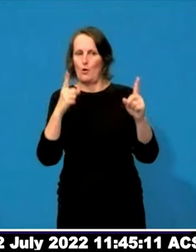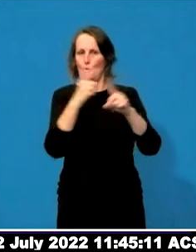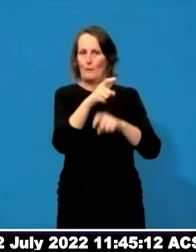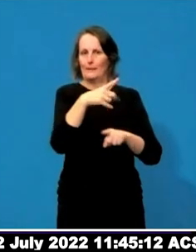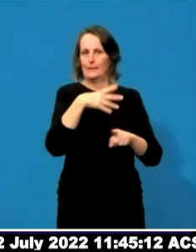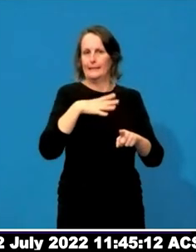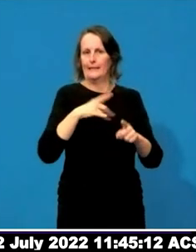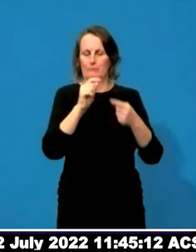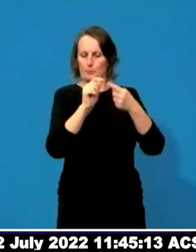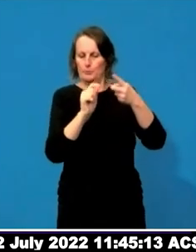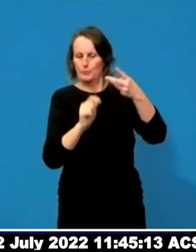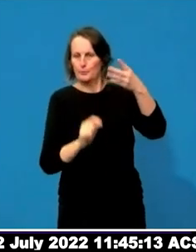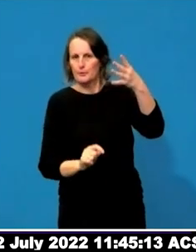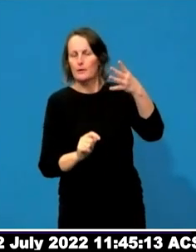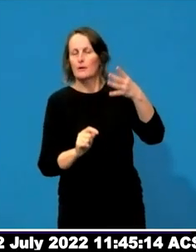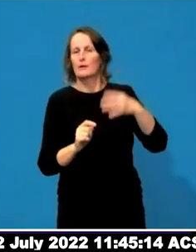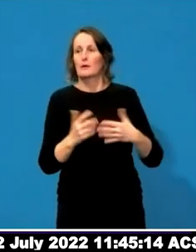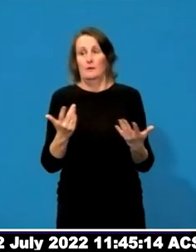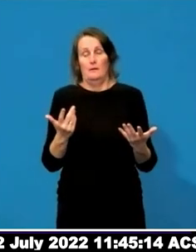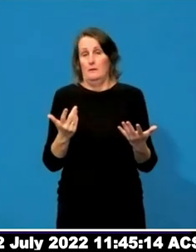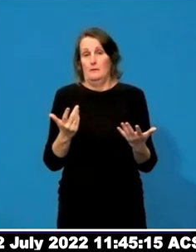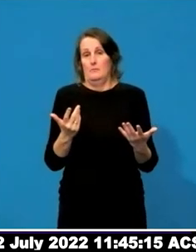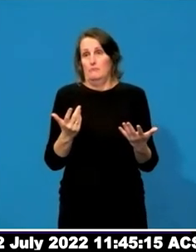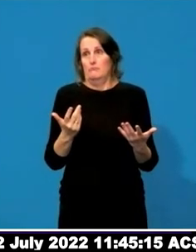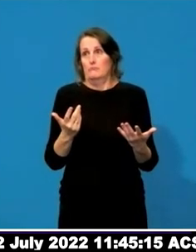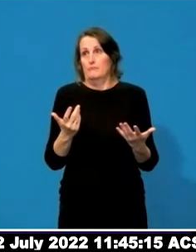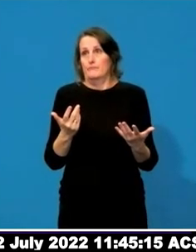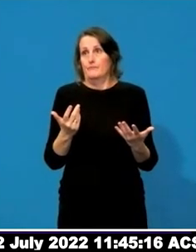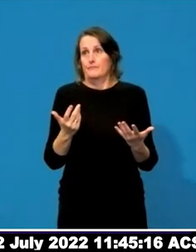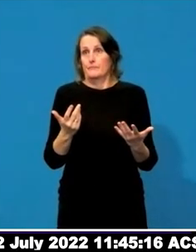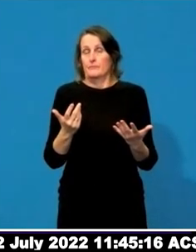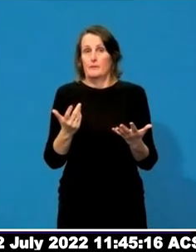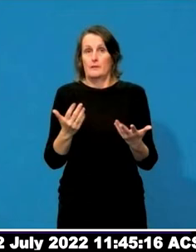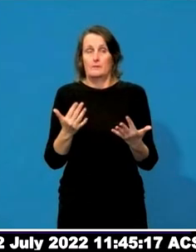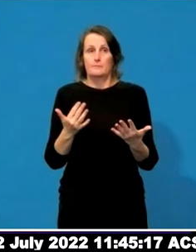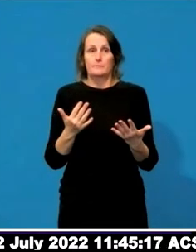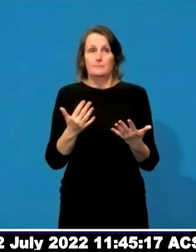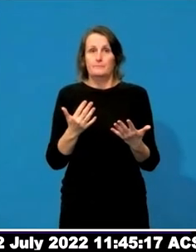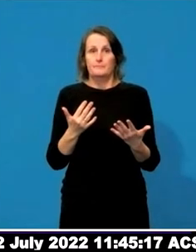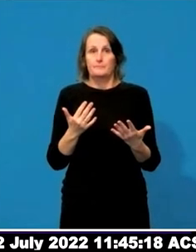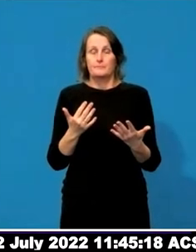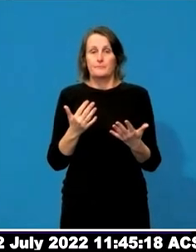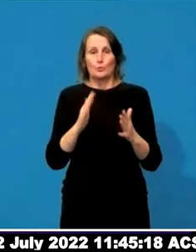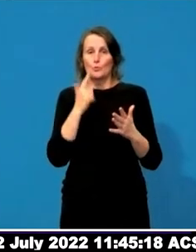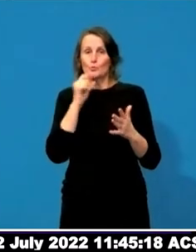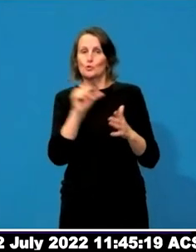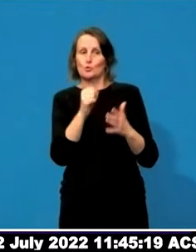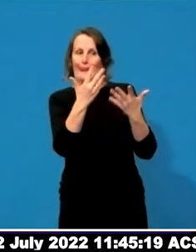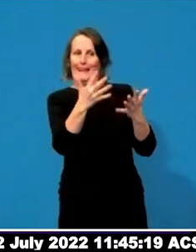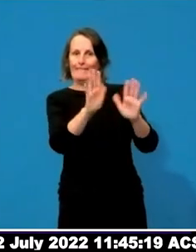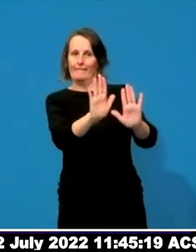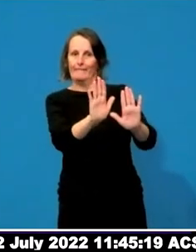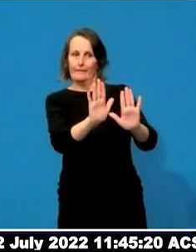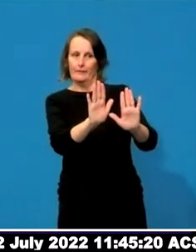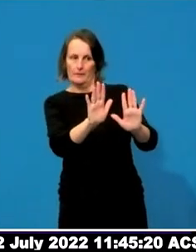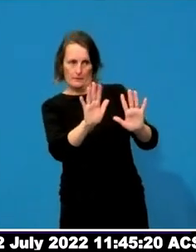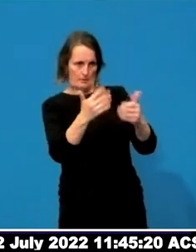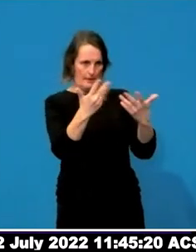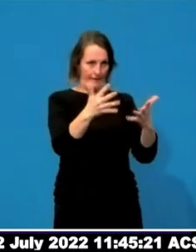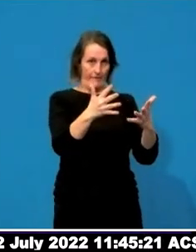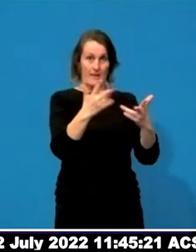that really should be not interfered with without very serious consideration